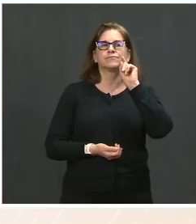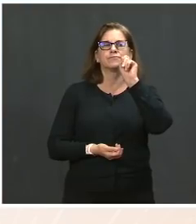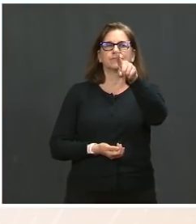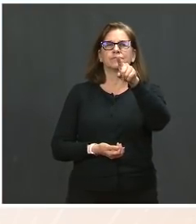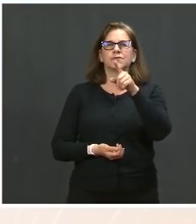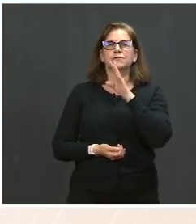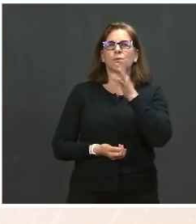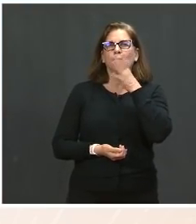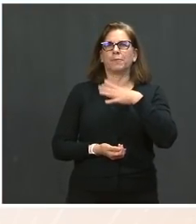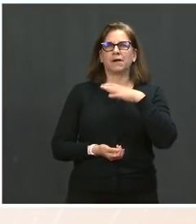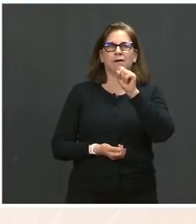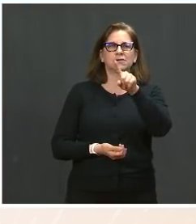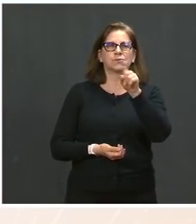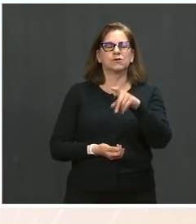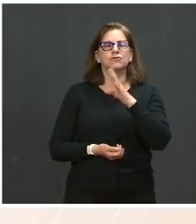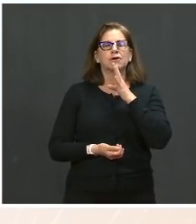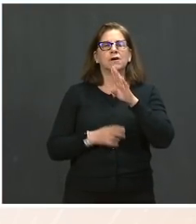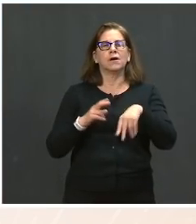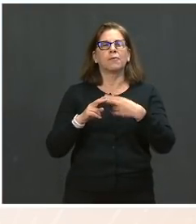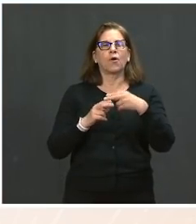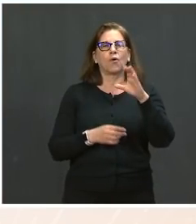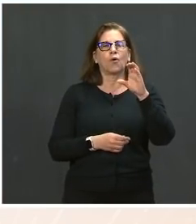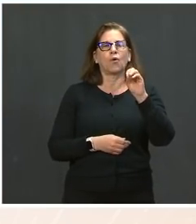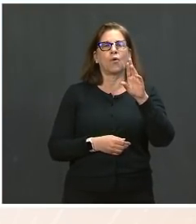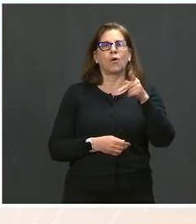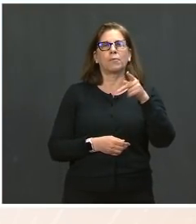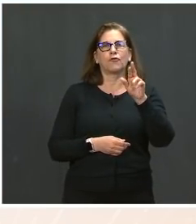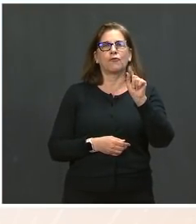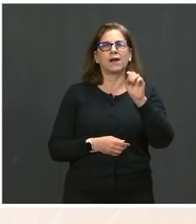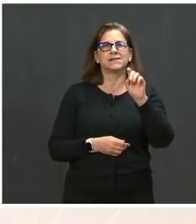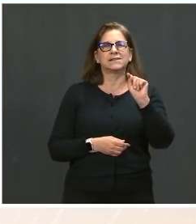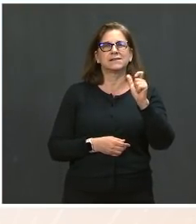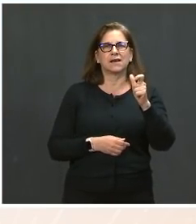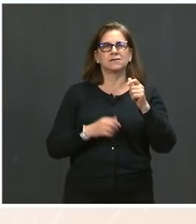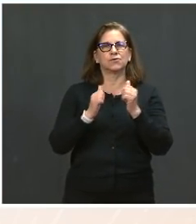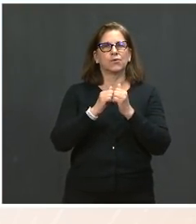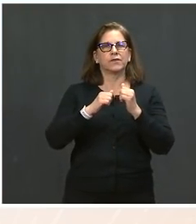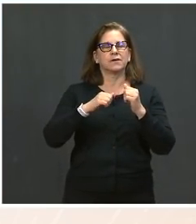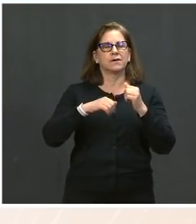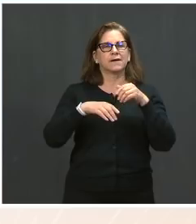Can this infrastructure bill be successful with a 25 percent corporate tax rate? Secretary Granholm: You know,